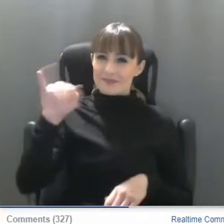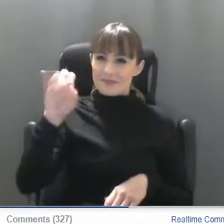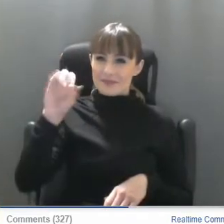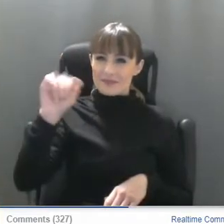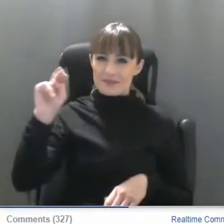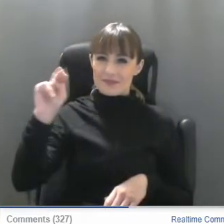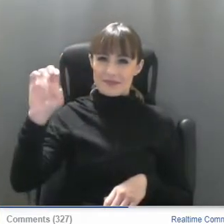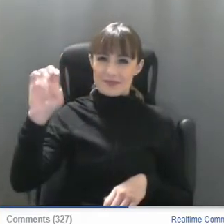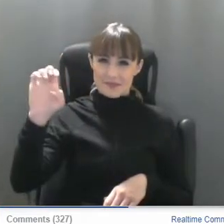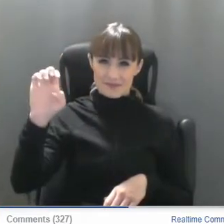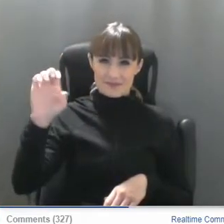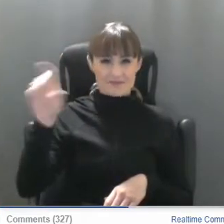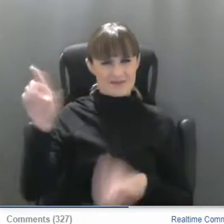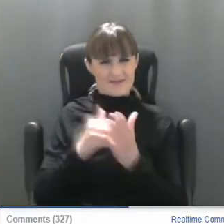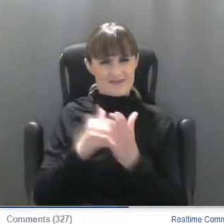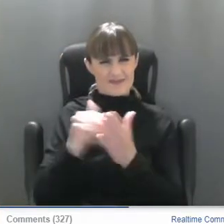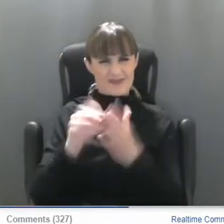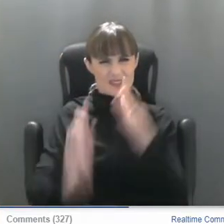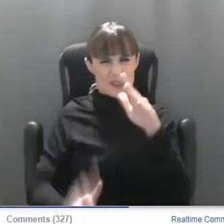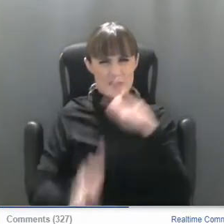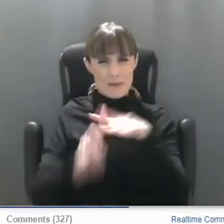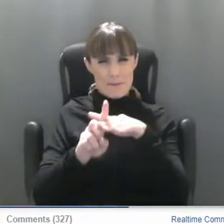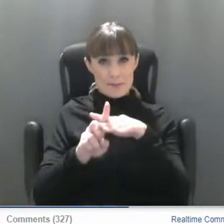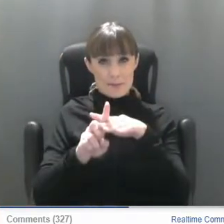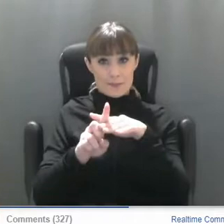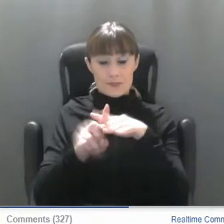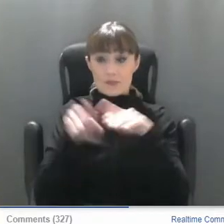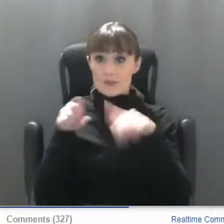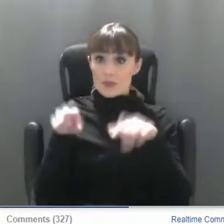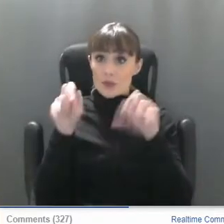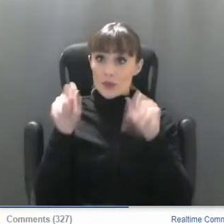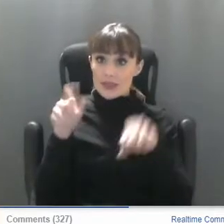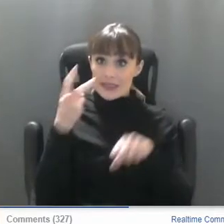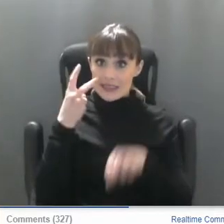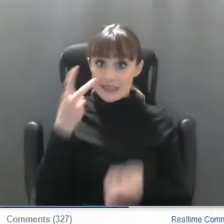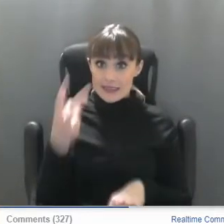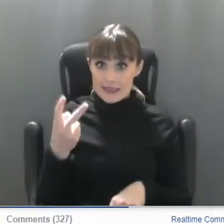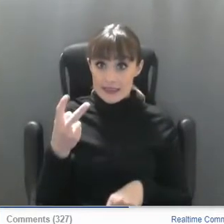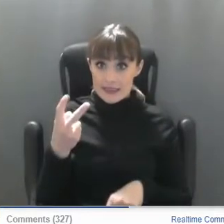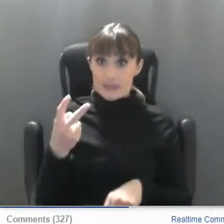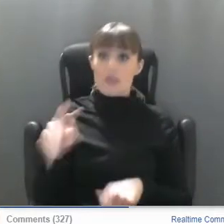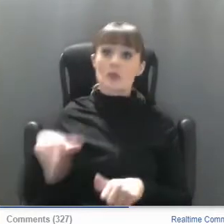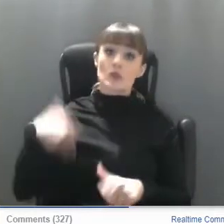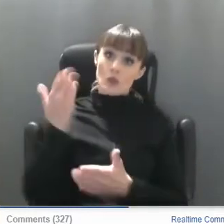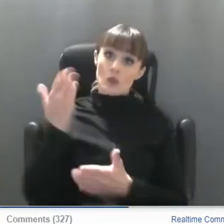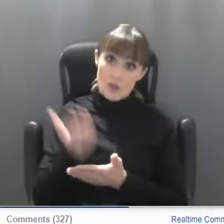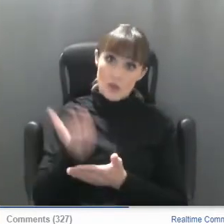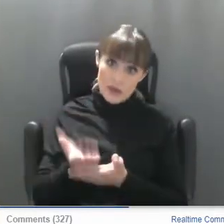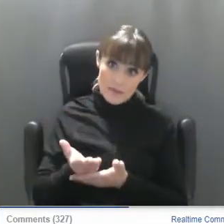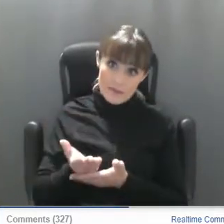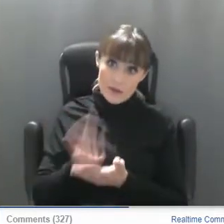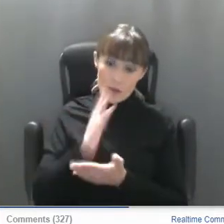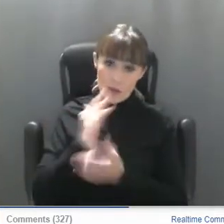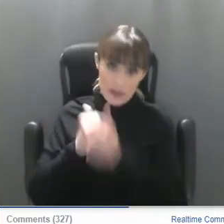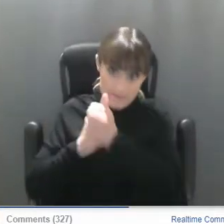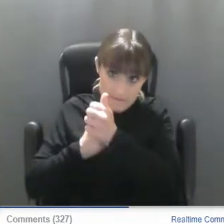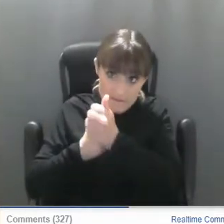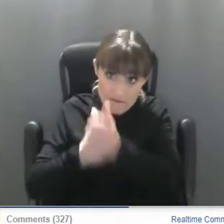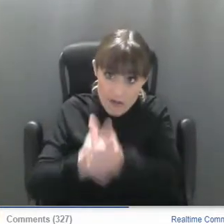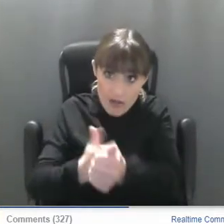appearances here on Facebook. So, you can see- when you get to the zoo you'll be able to follow these arrows. That's kind of what you're looking for.